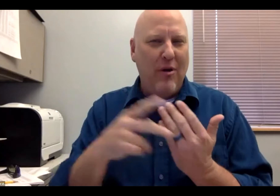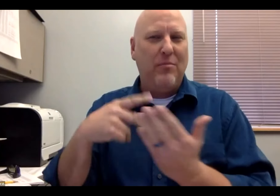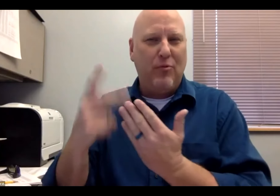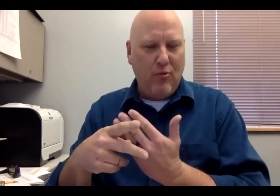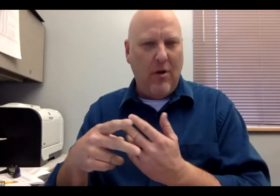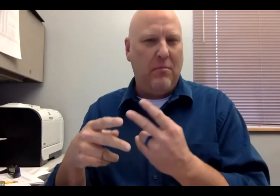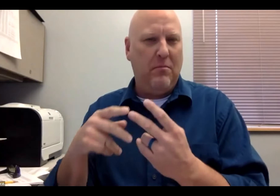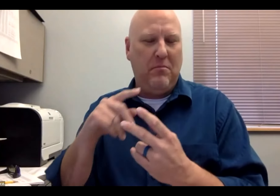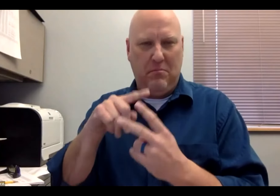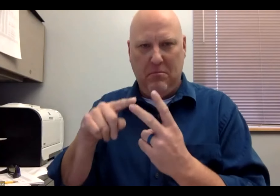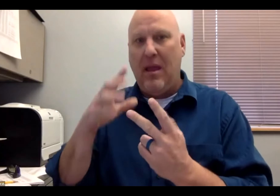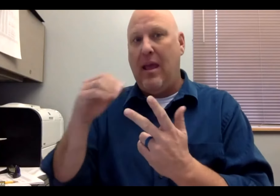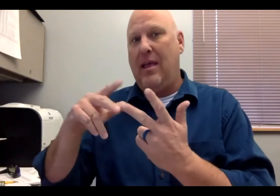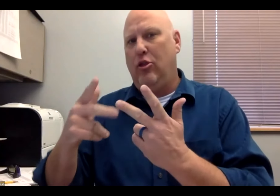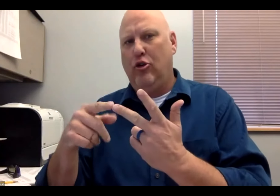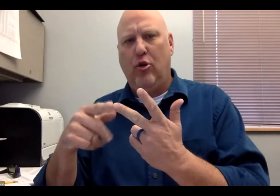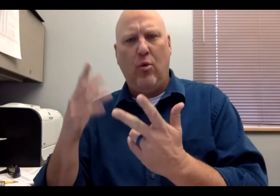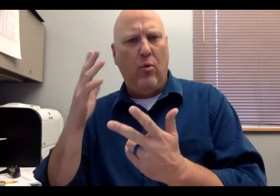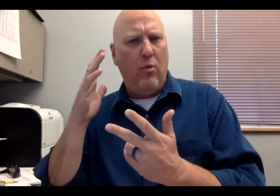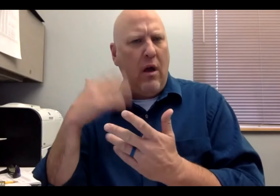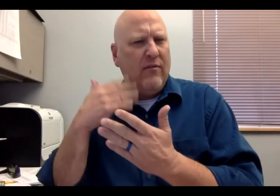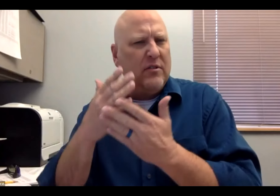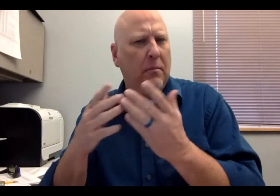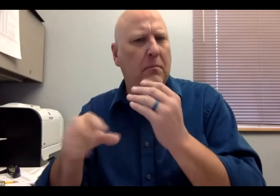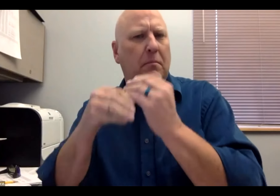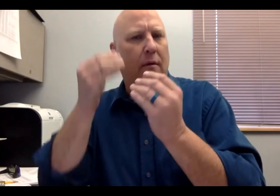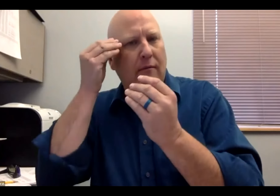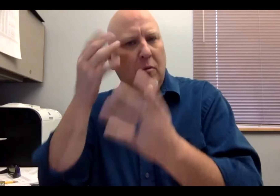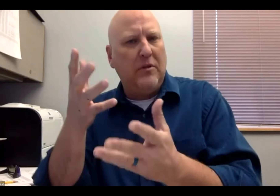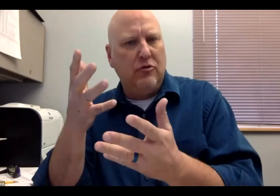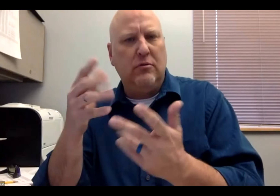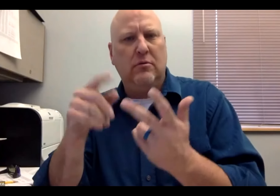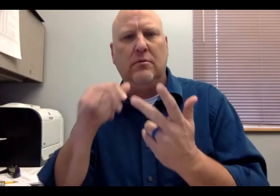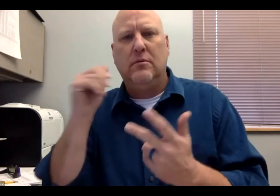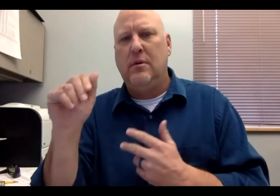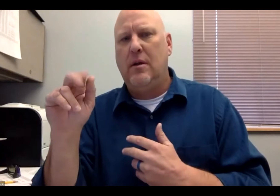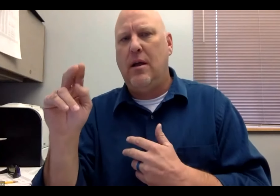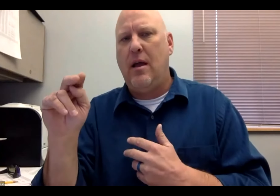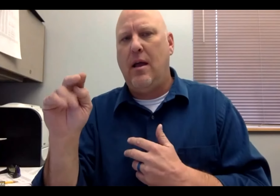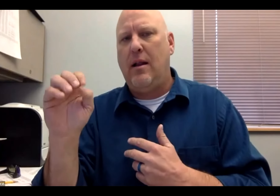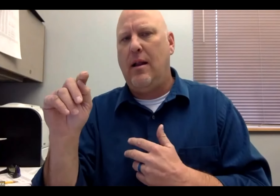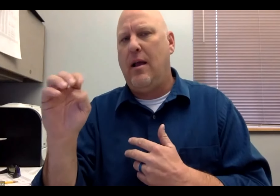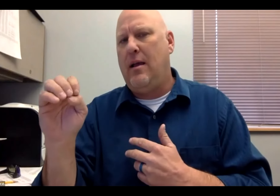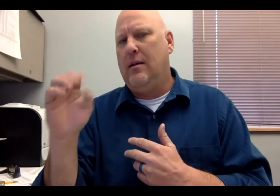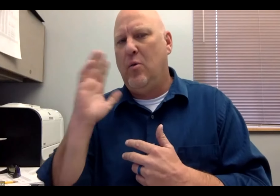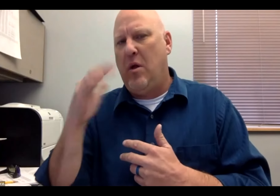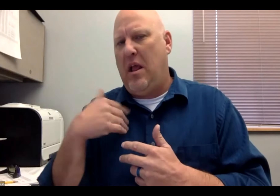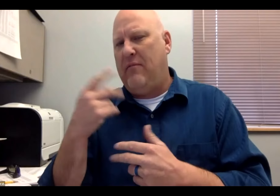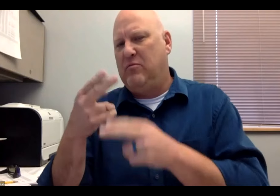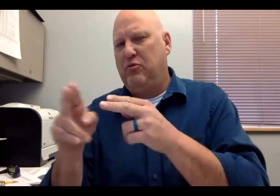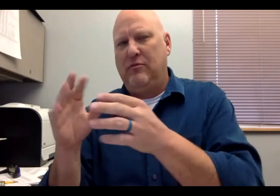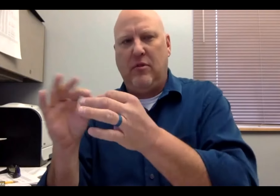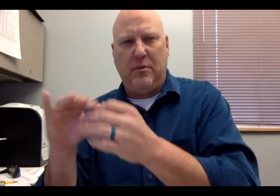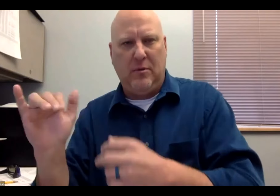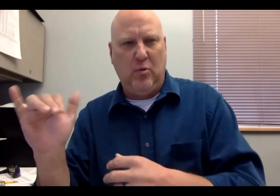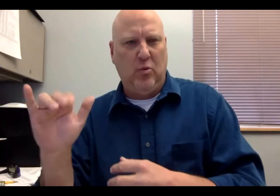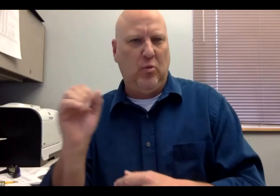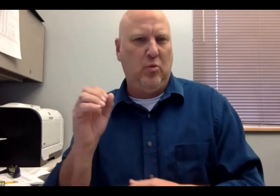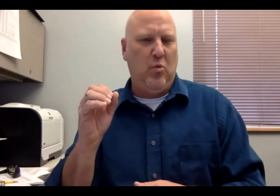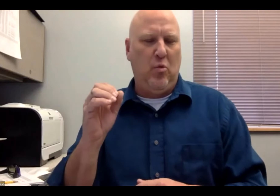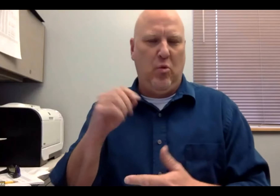will share a little about our different programs. We will also have some information that will